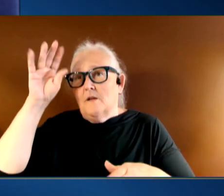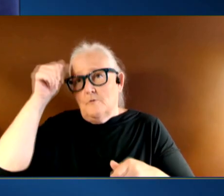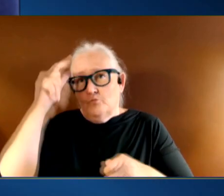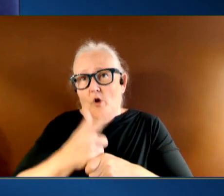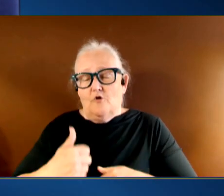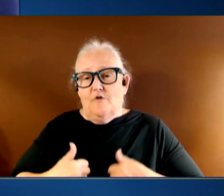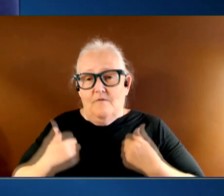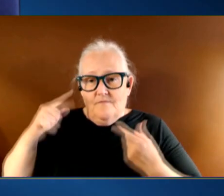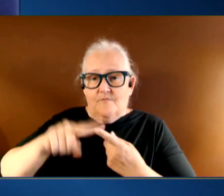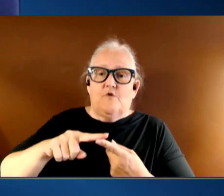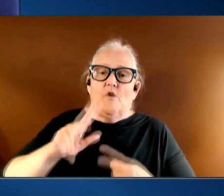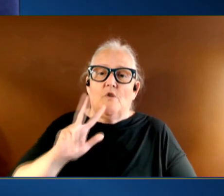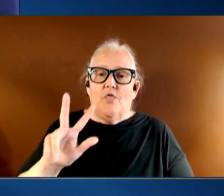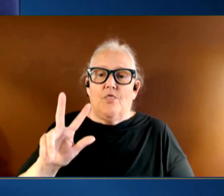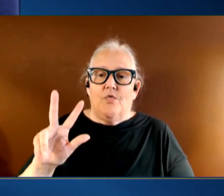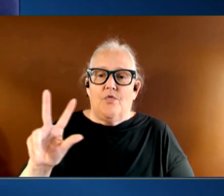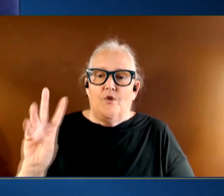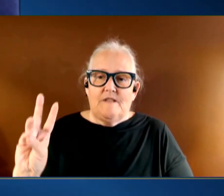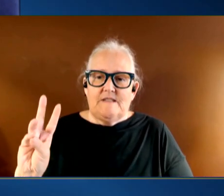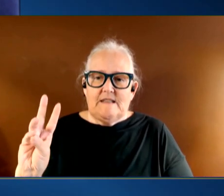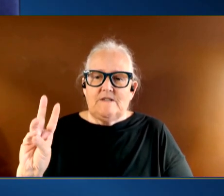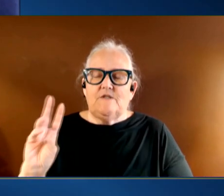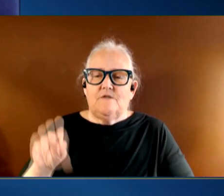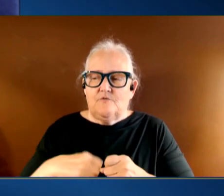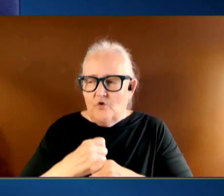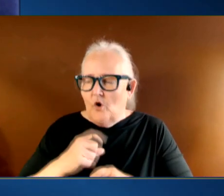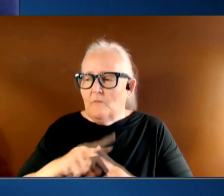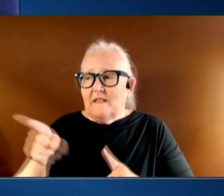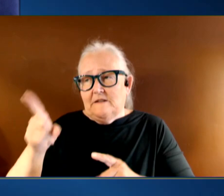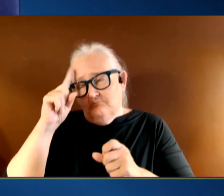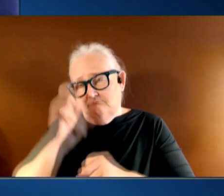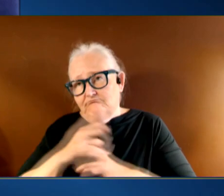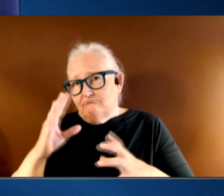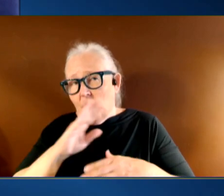this vision that everyone in the sickle cell disease space needed to receive the